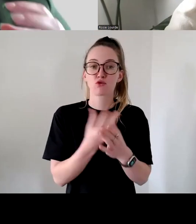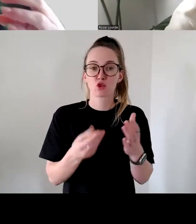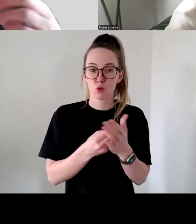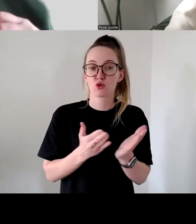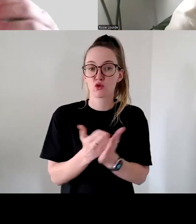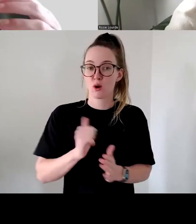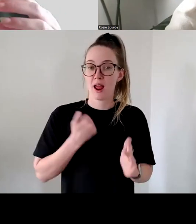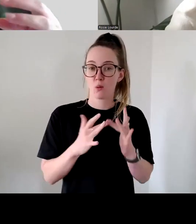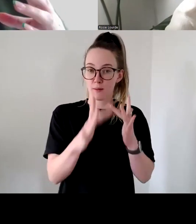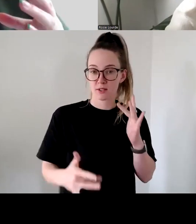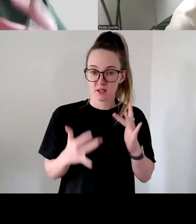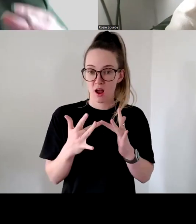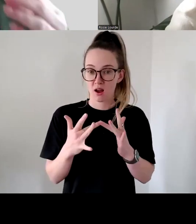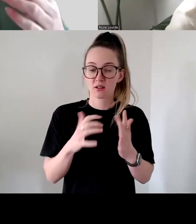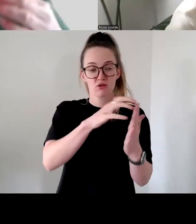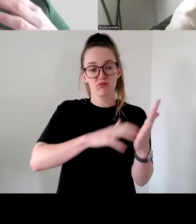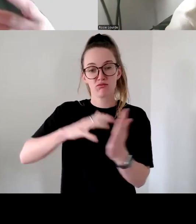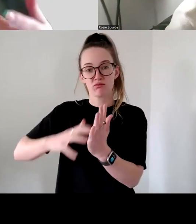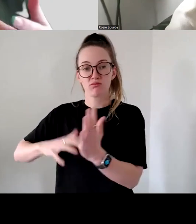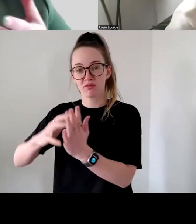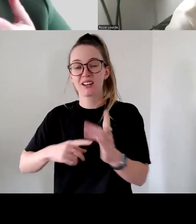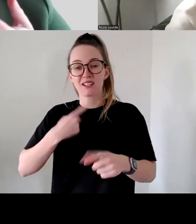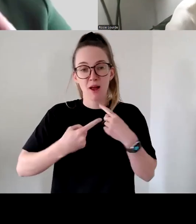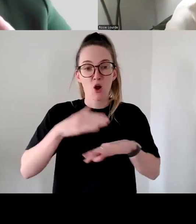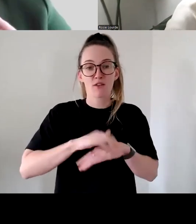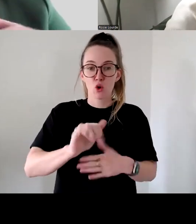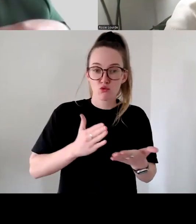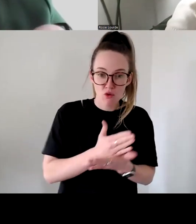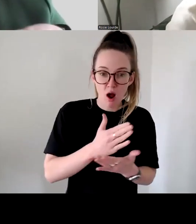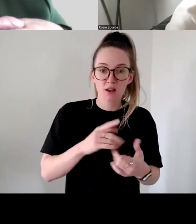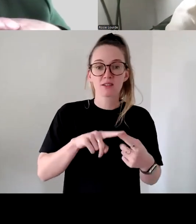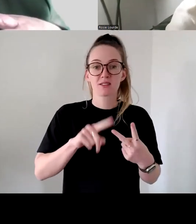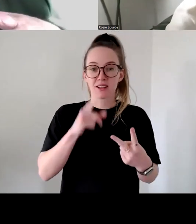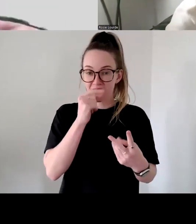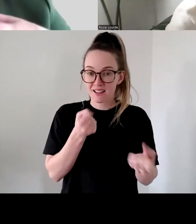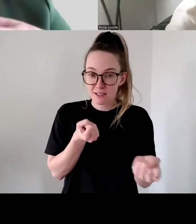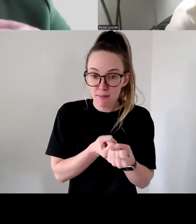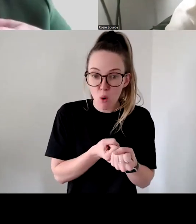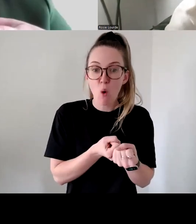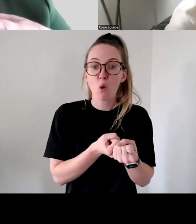people with information about your rights, to give you supports that do not rely on your